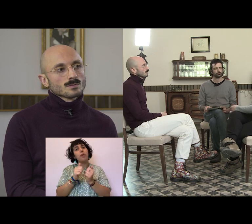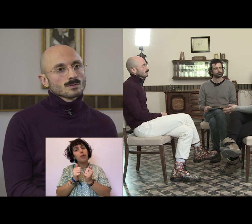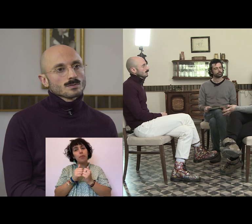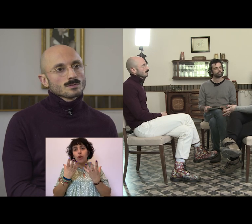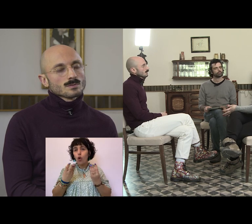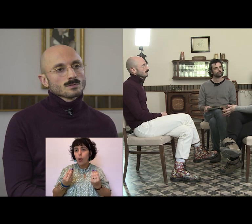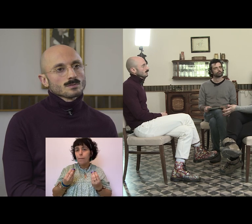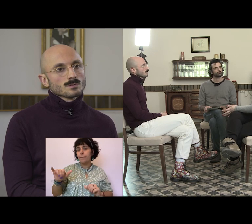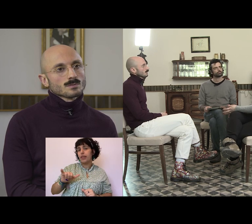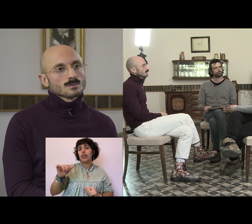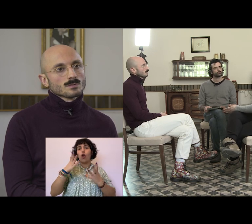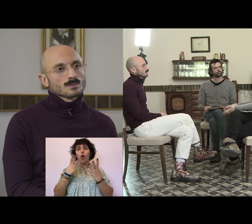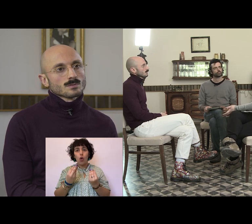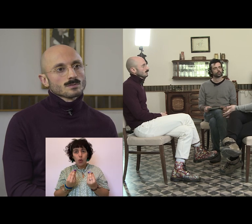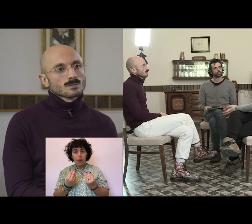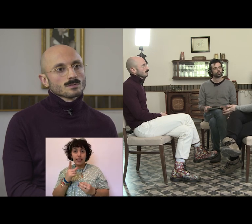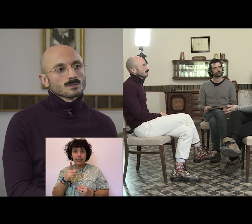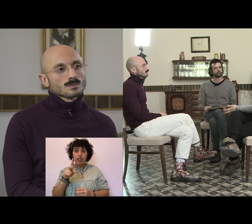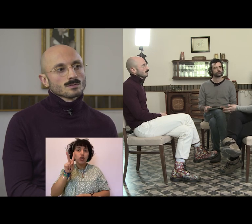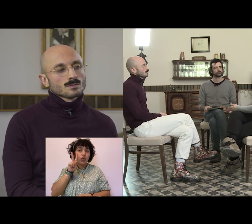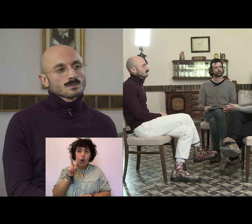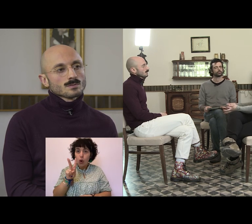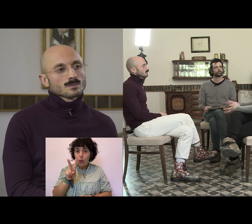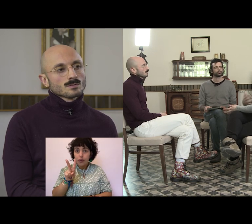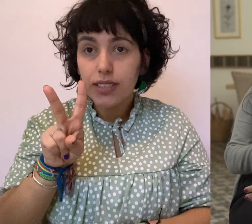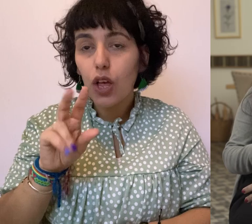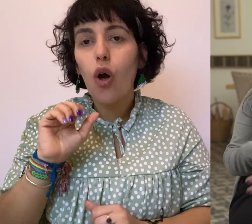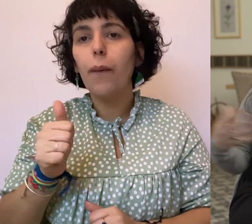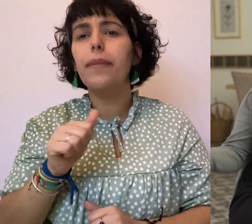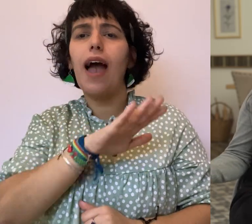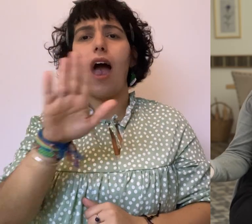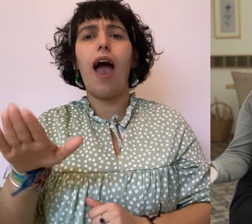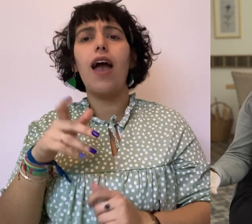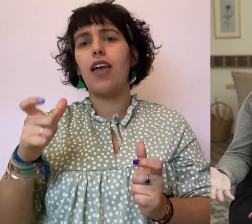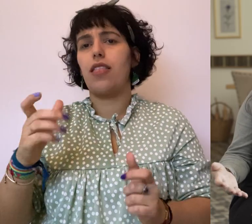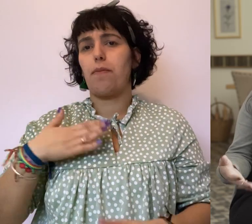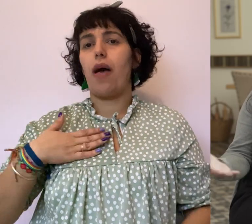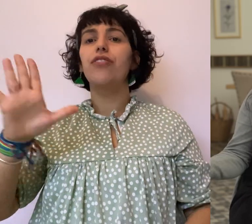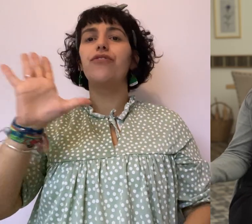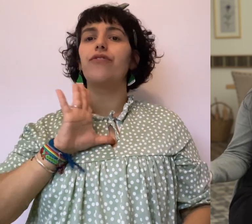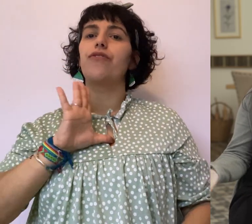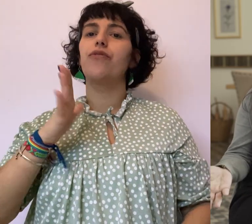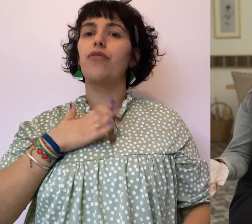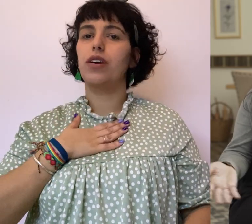to seeing in you in some places ... Because we exist so everywhere, not necessarily Even if you don't shout loudly, you are in life.